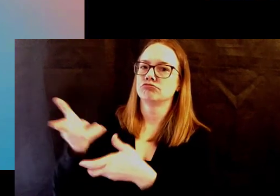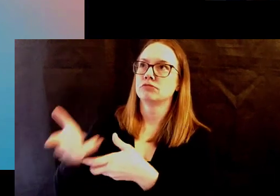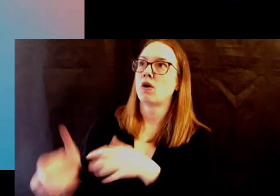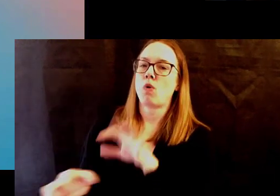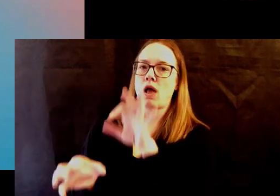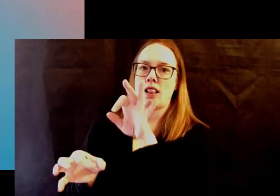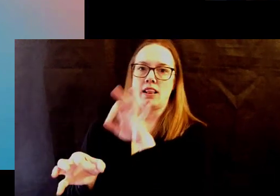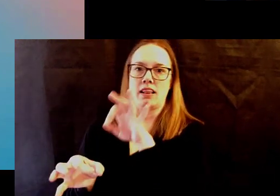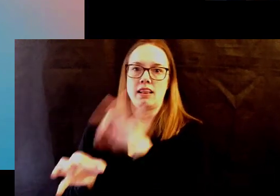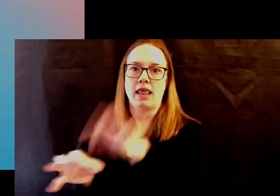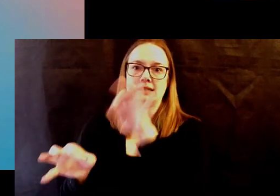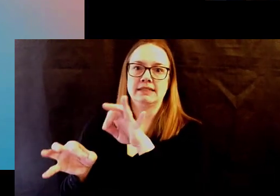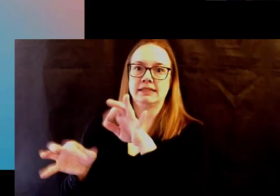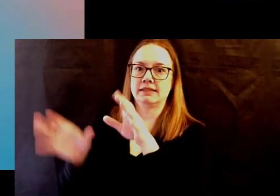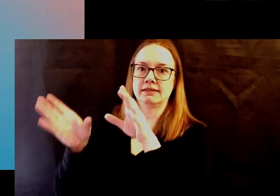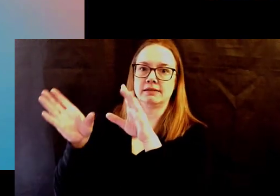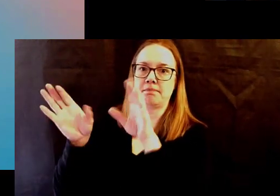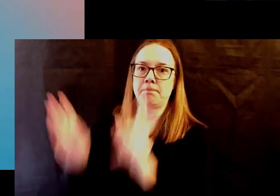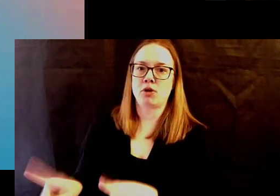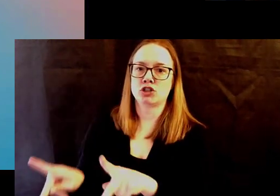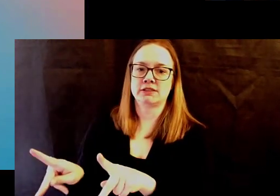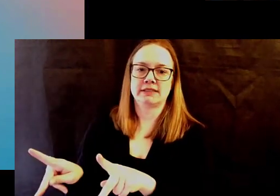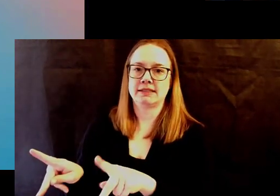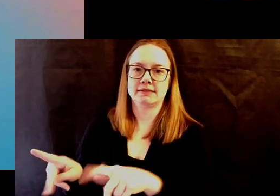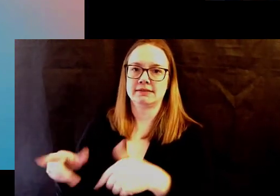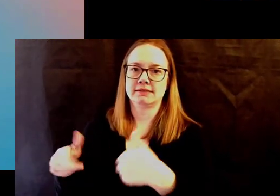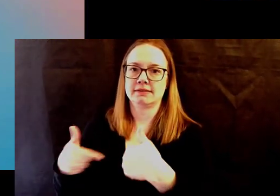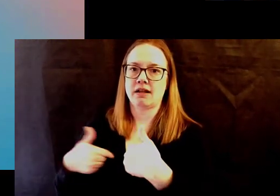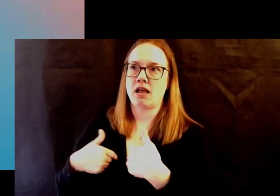and maybe I feel uncomfortable speaking to someone.